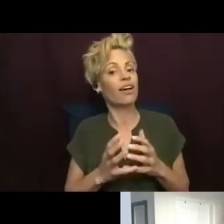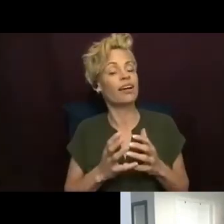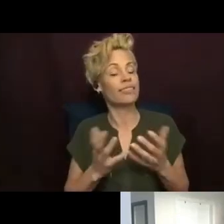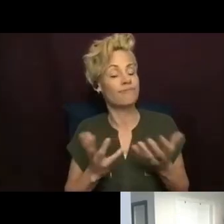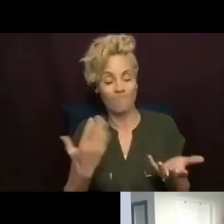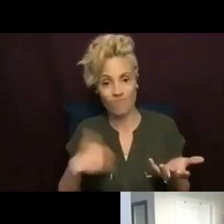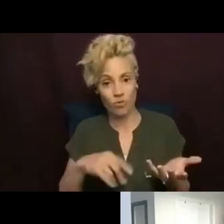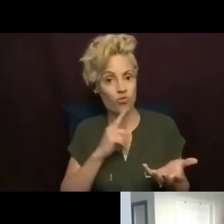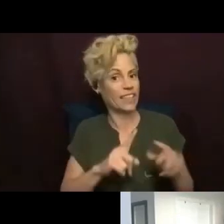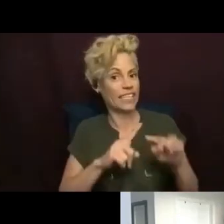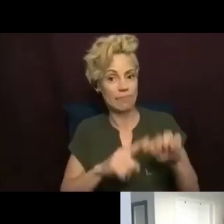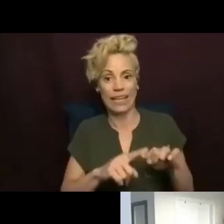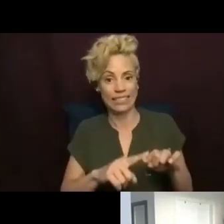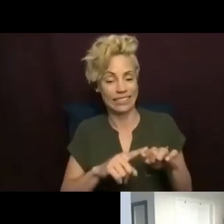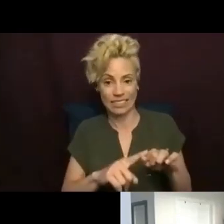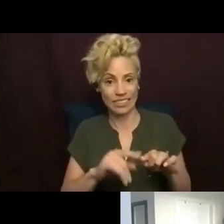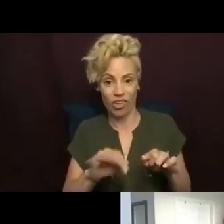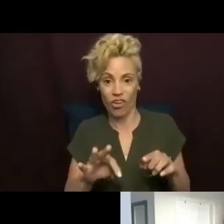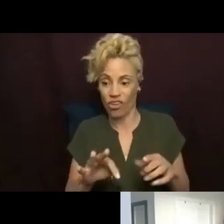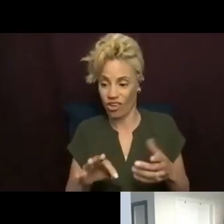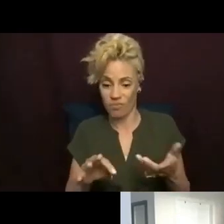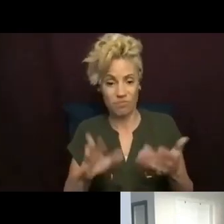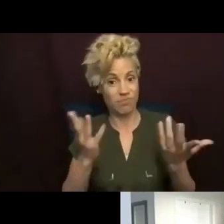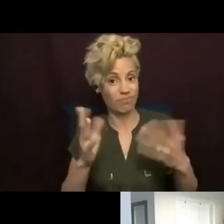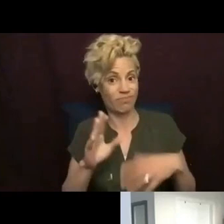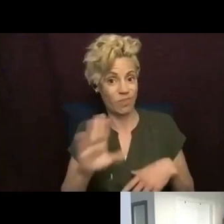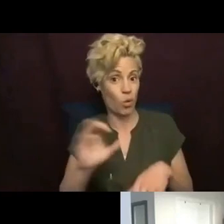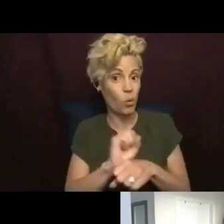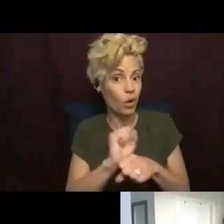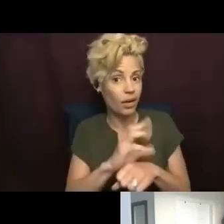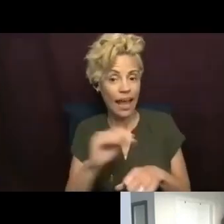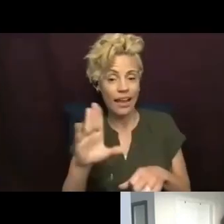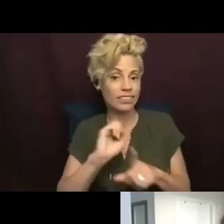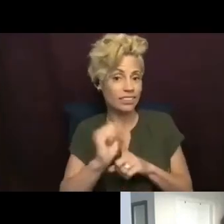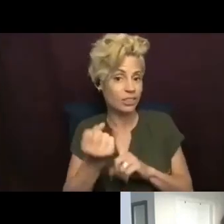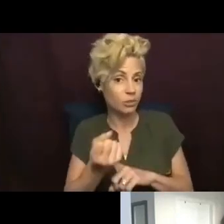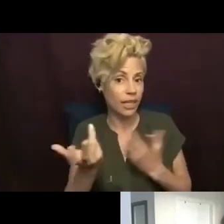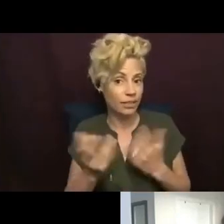and the circumstance, but I think so many writers,